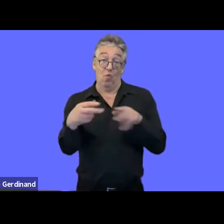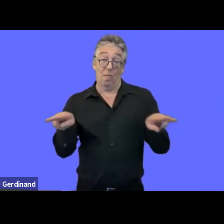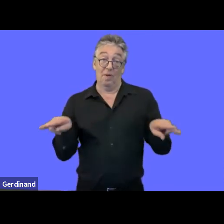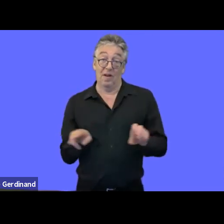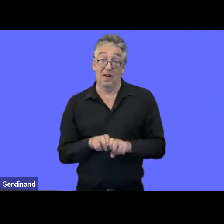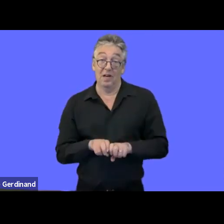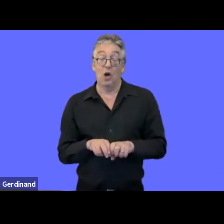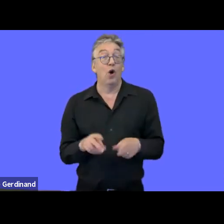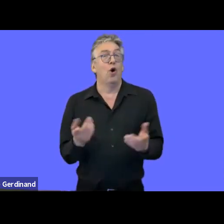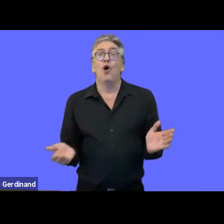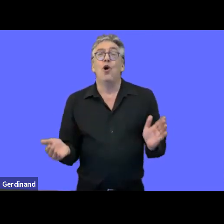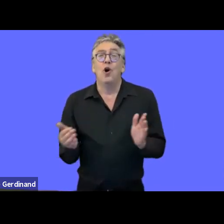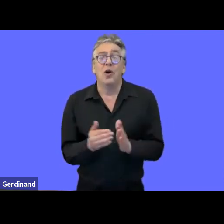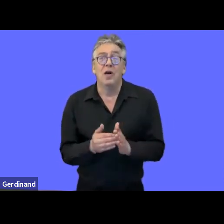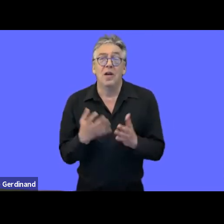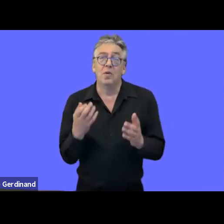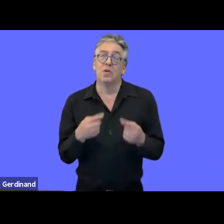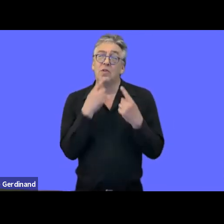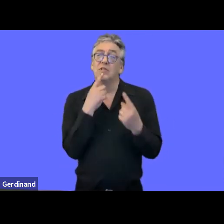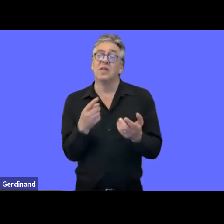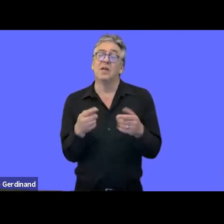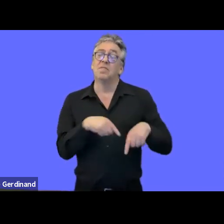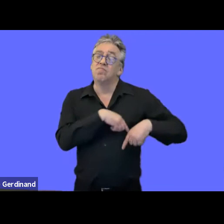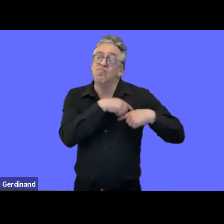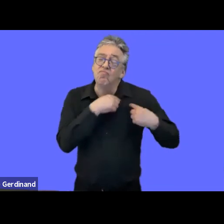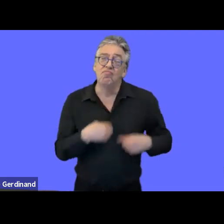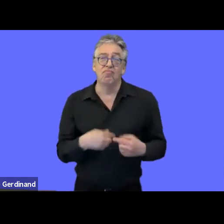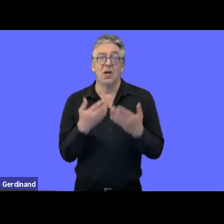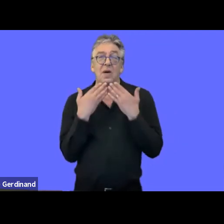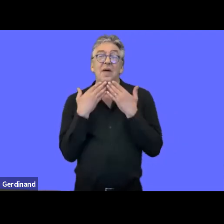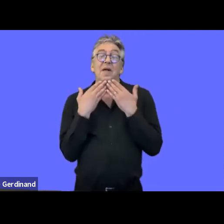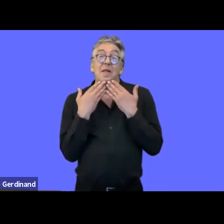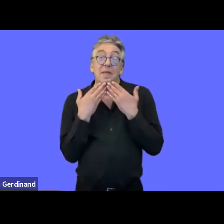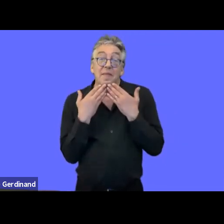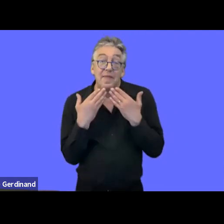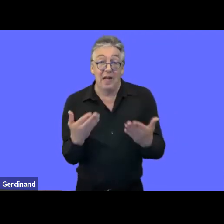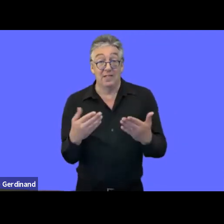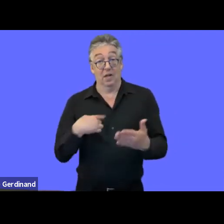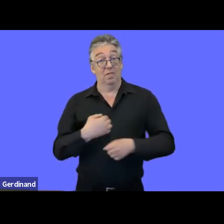once again to express our gratitude on behalf of IDA and EDF